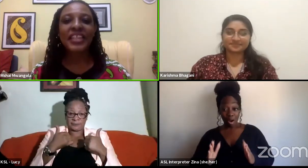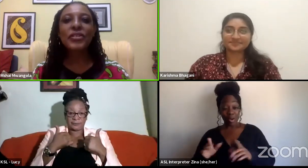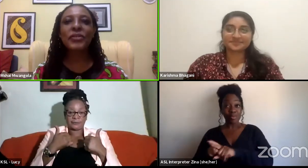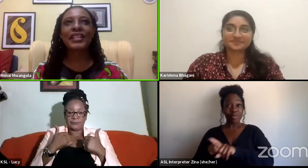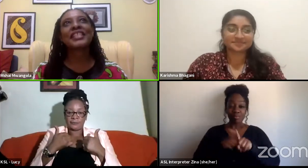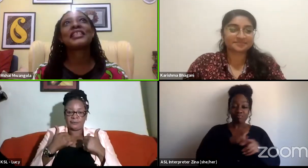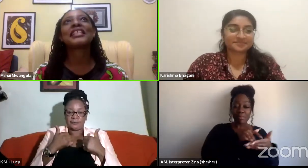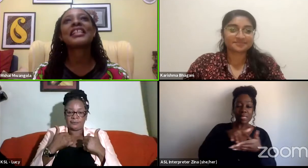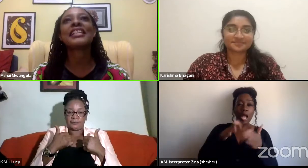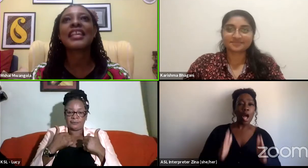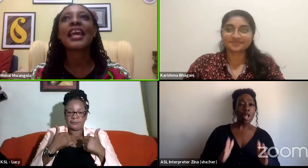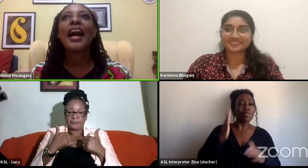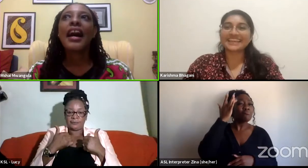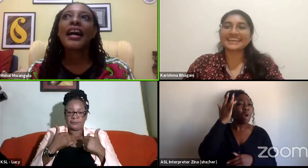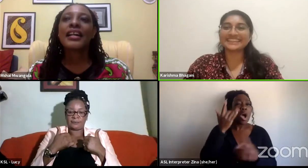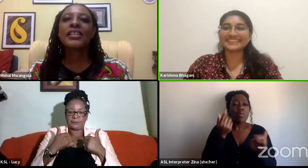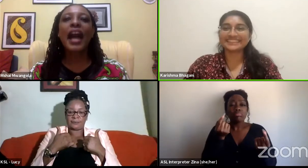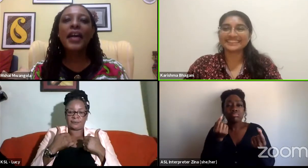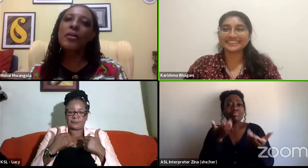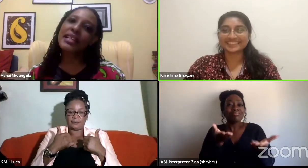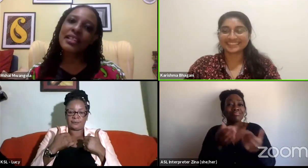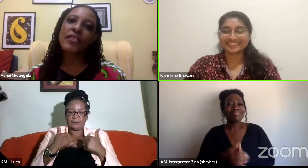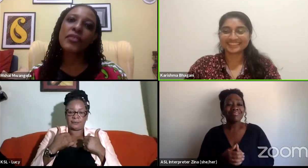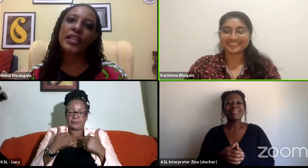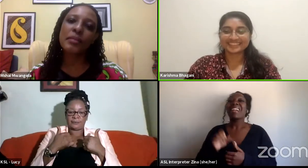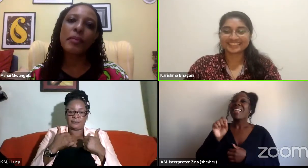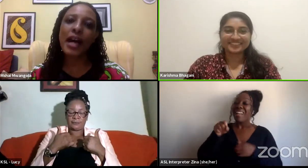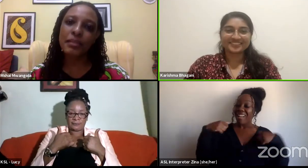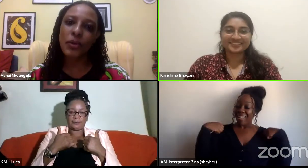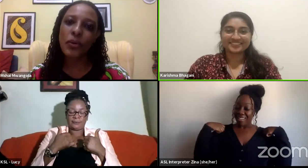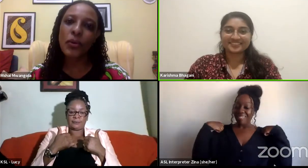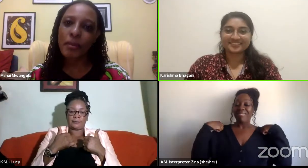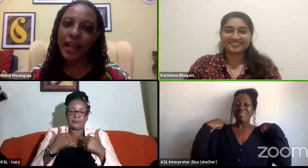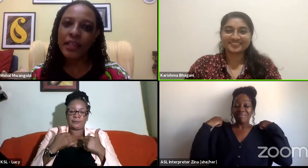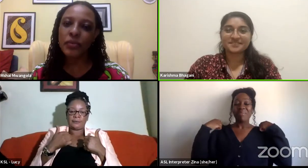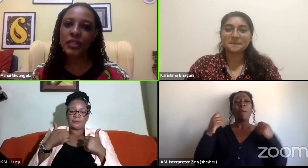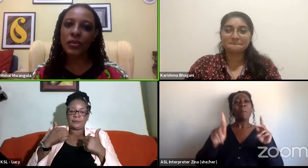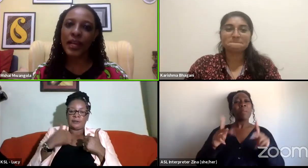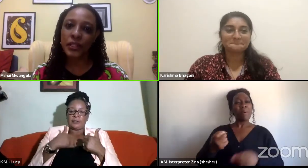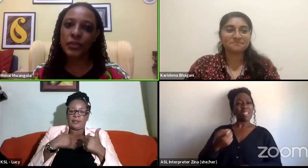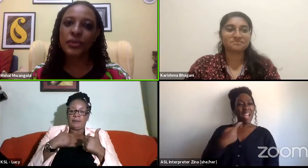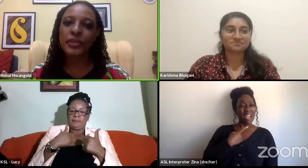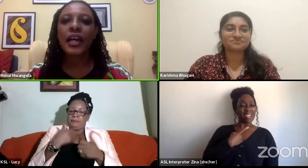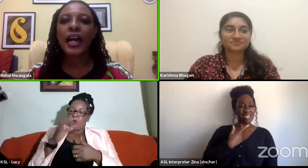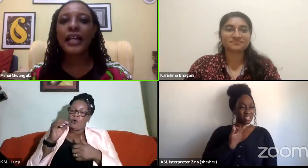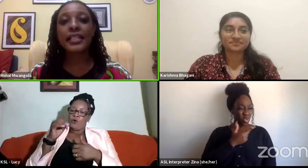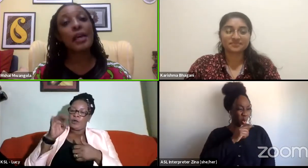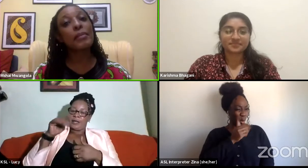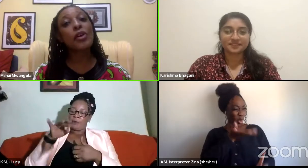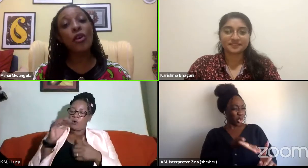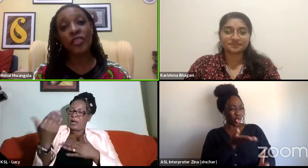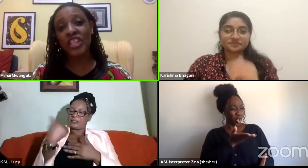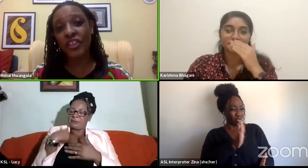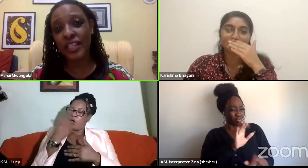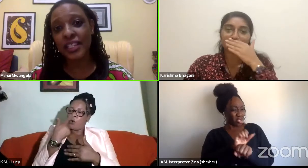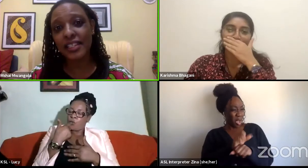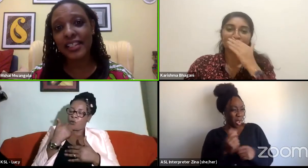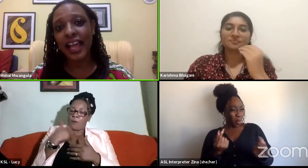Huge question. Let's see. So I call myself, when people ask me who am I and what do I do, I say I'm an oraturist,